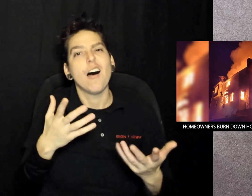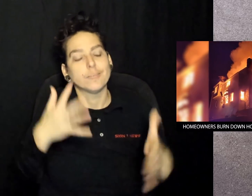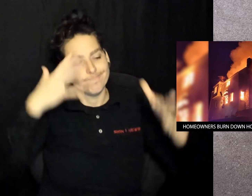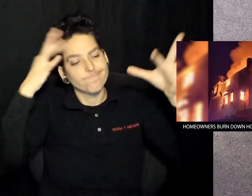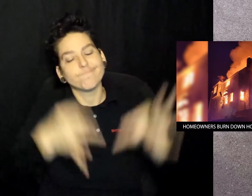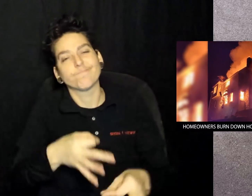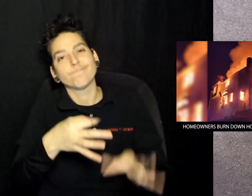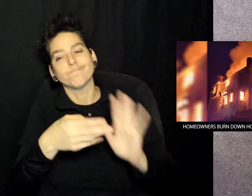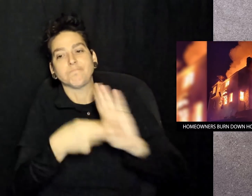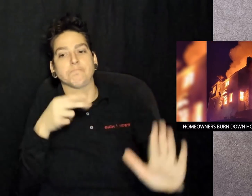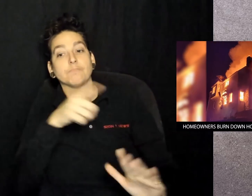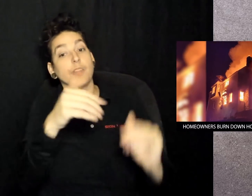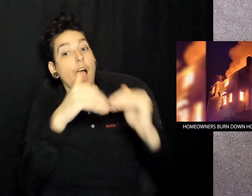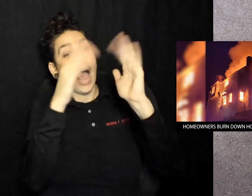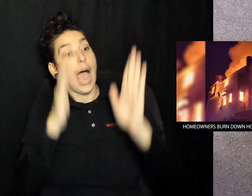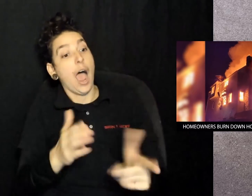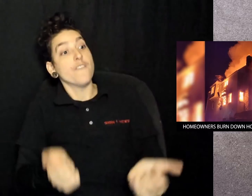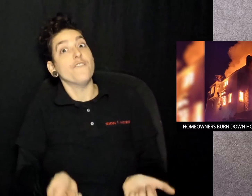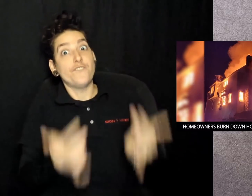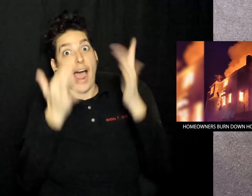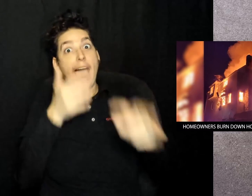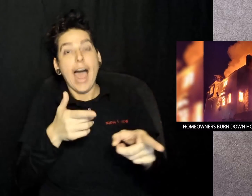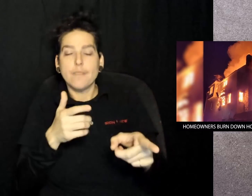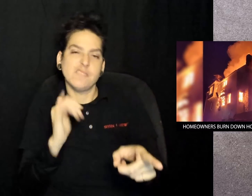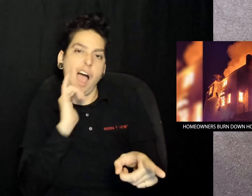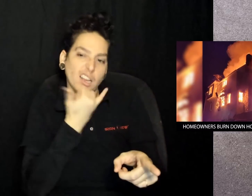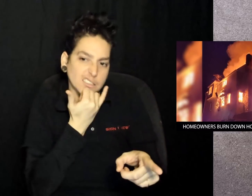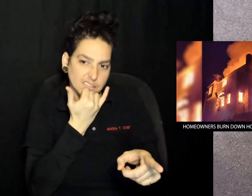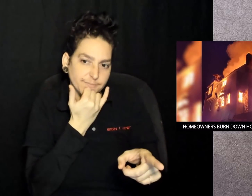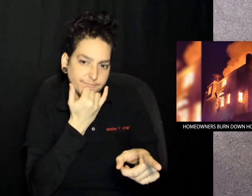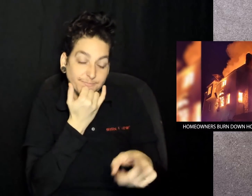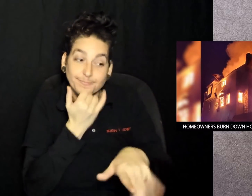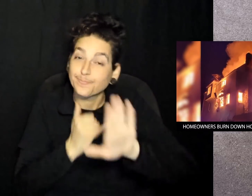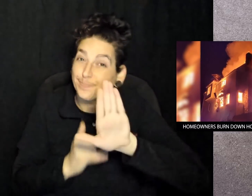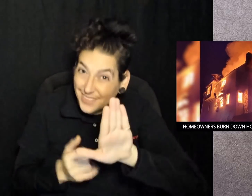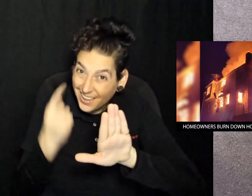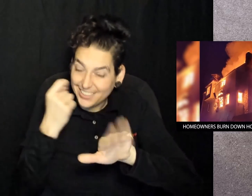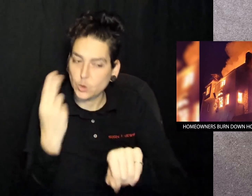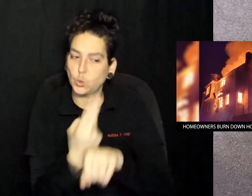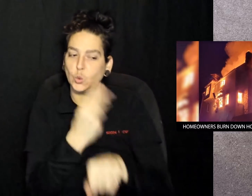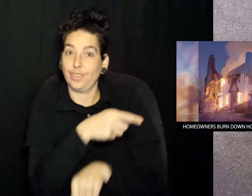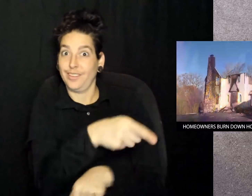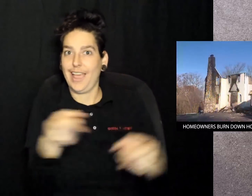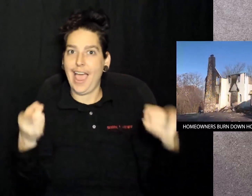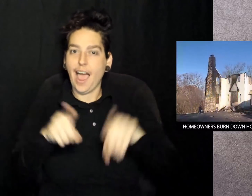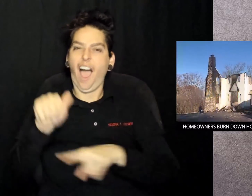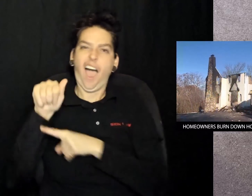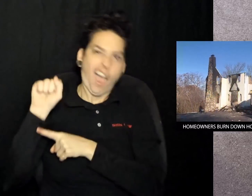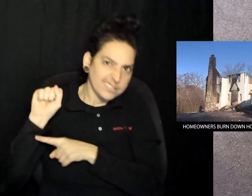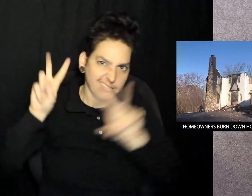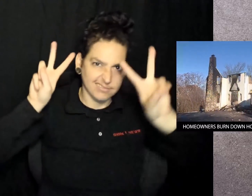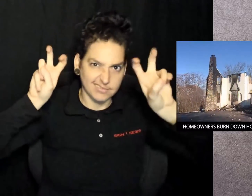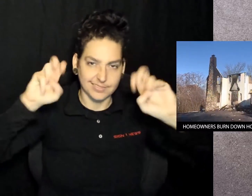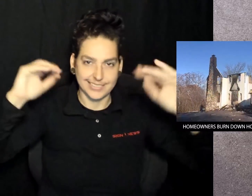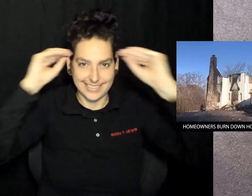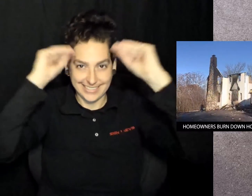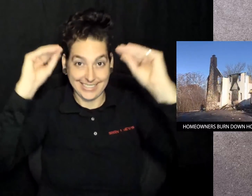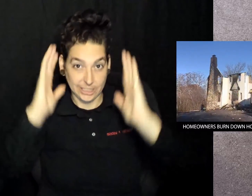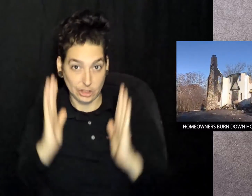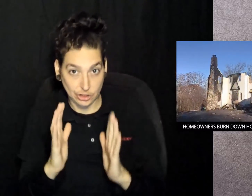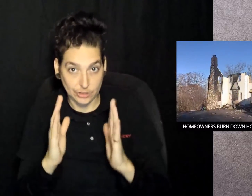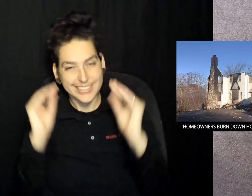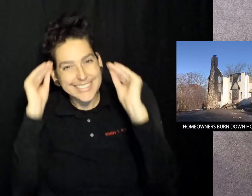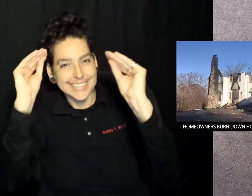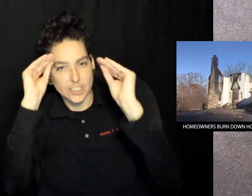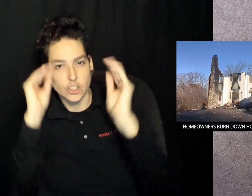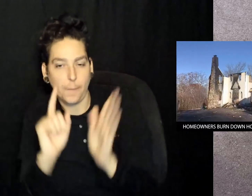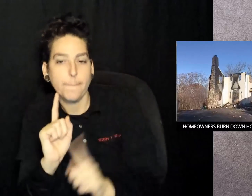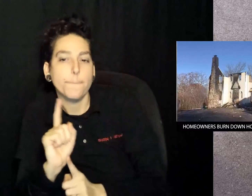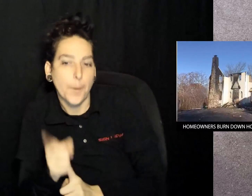officials ruled the fire an accident but used the incident as a teachable moment